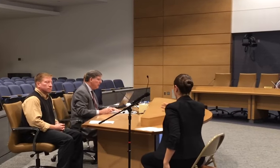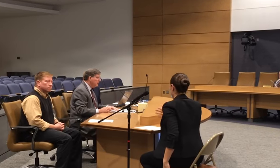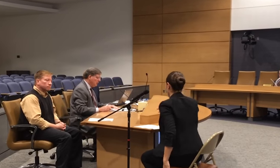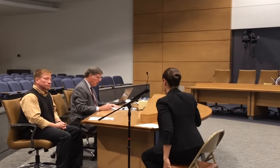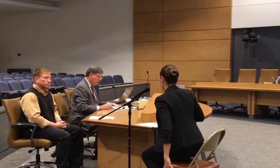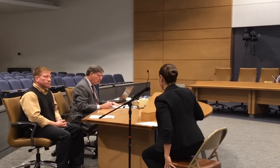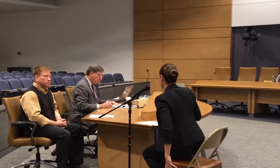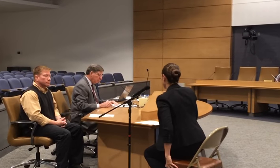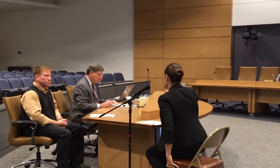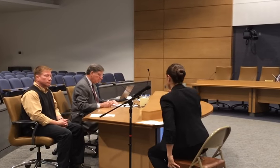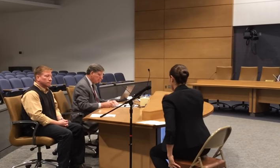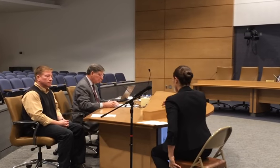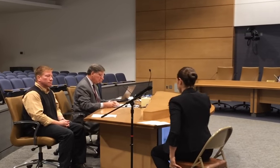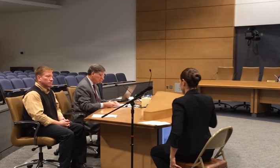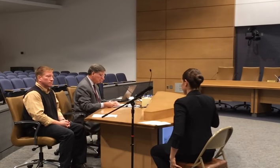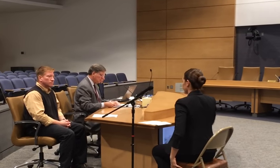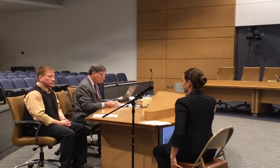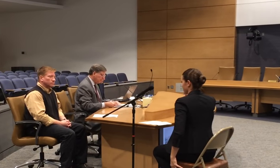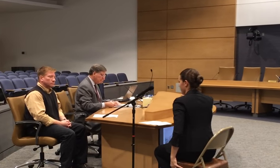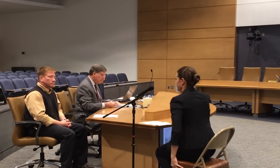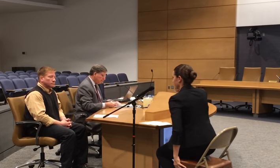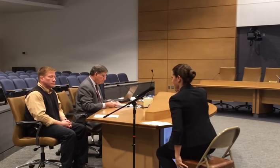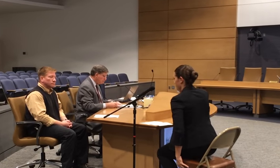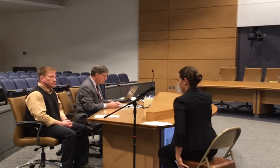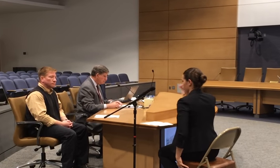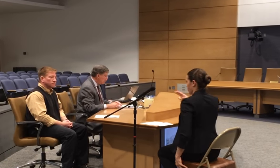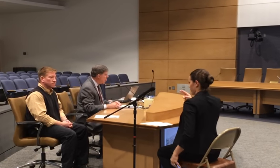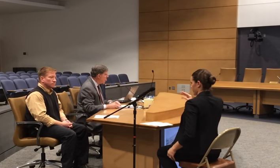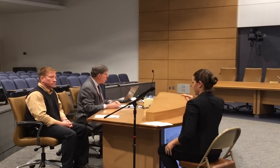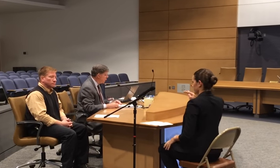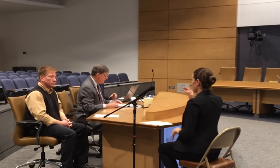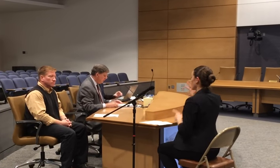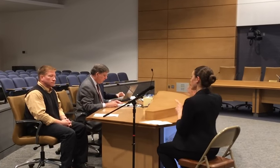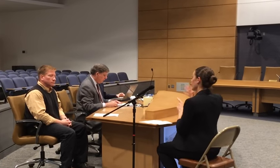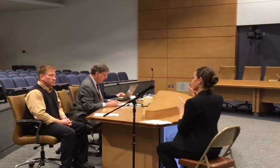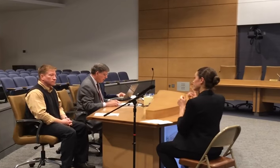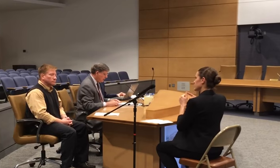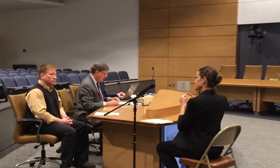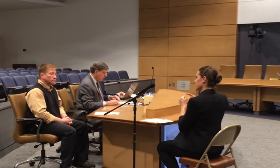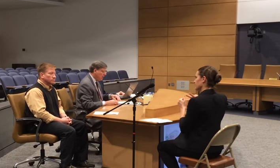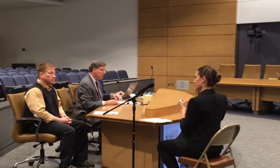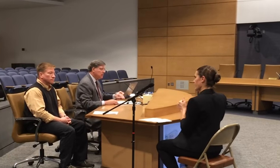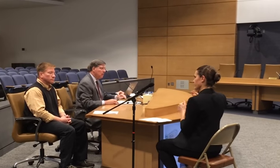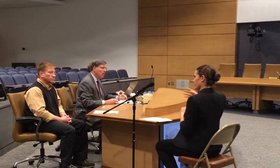Elliot: ...Deaf, Deafblind and hard of hearing Minnesotans first applied for a grant to have Thompson